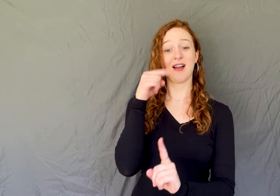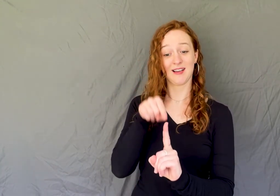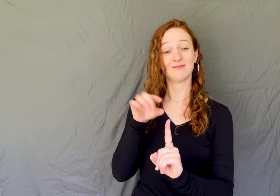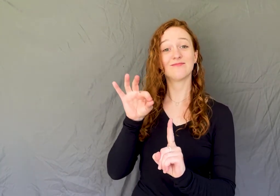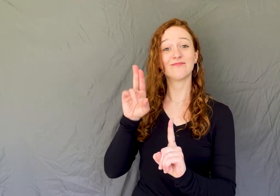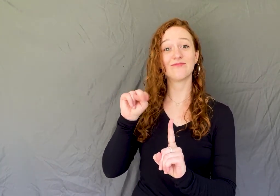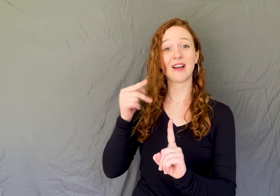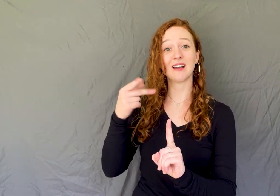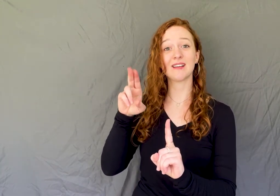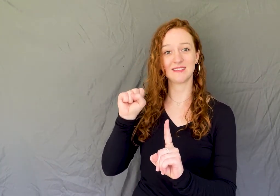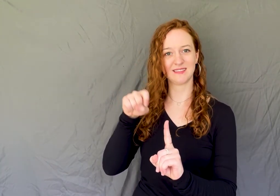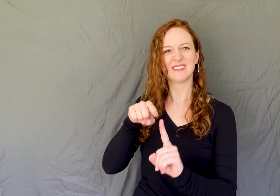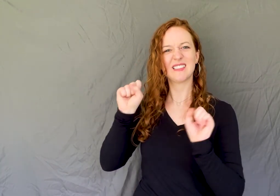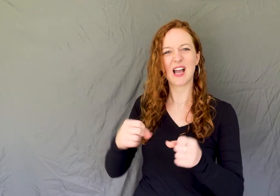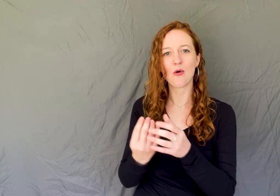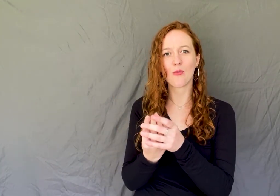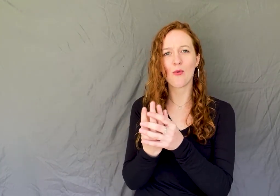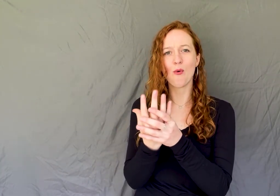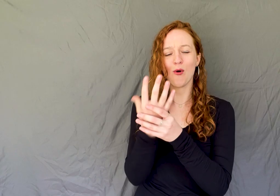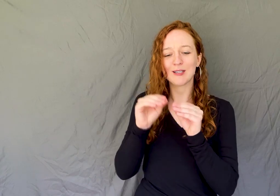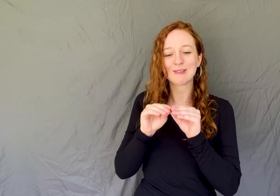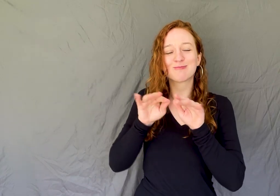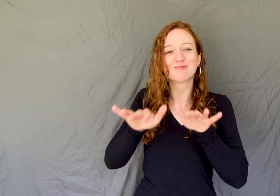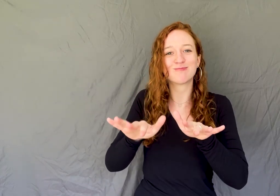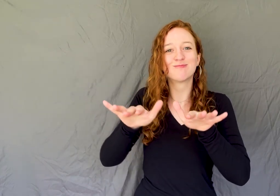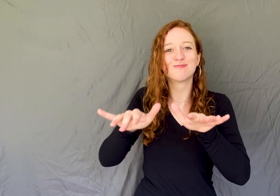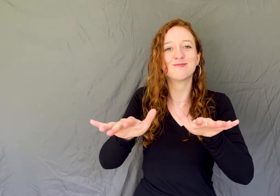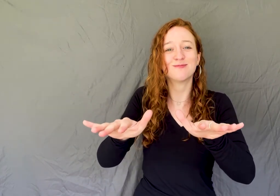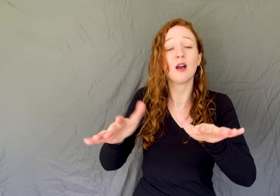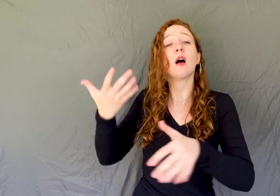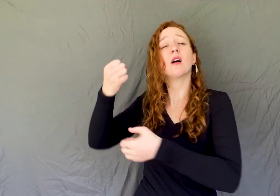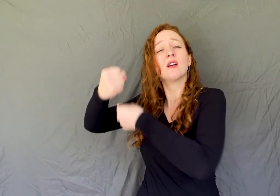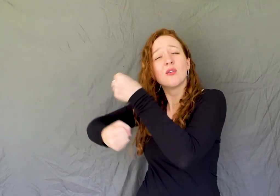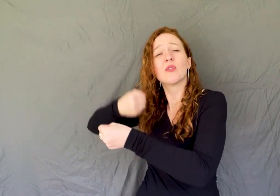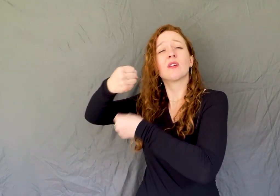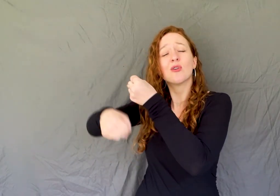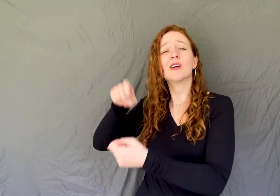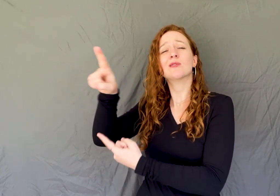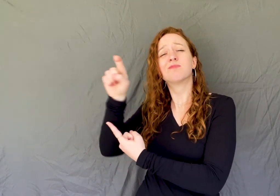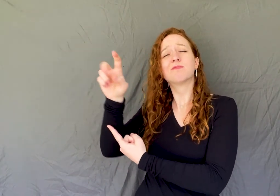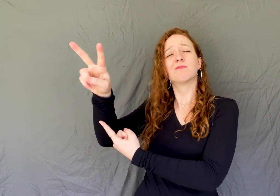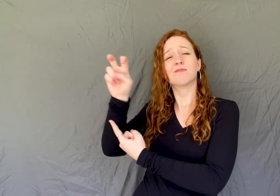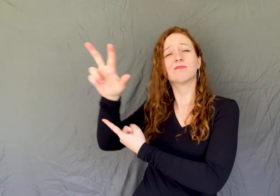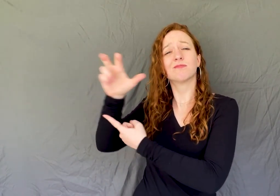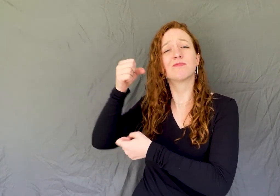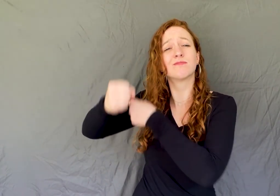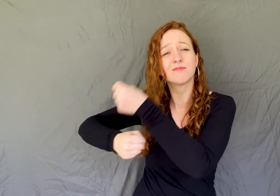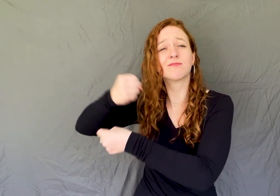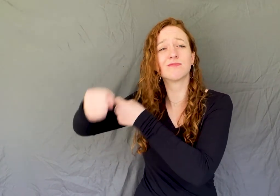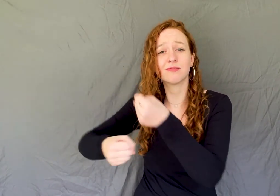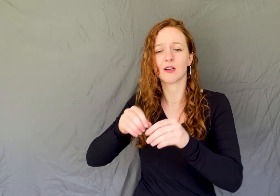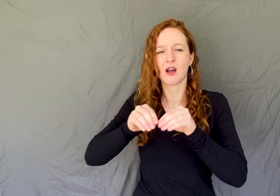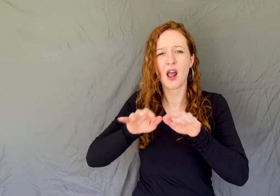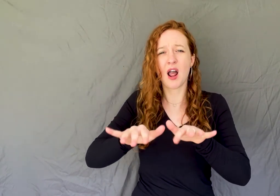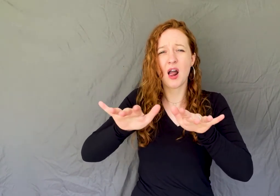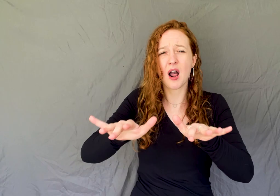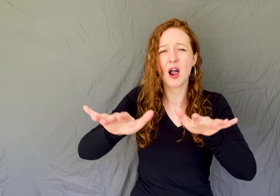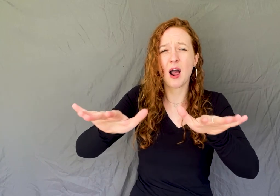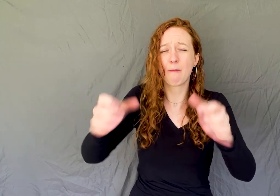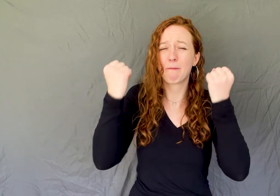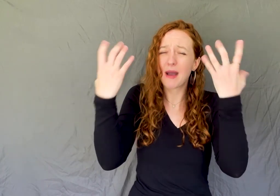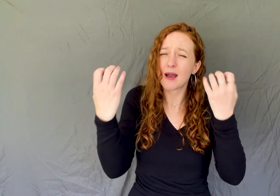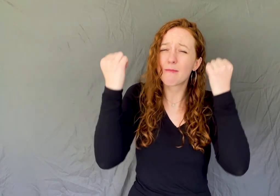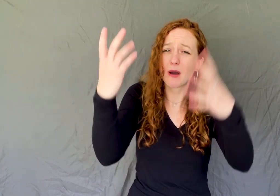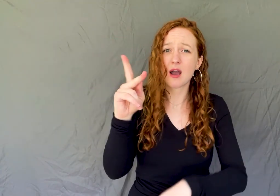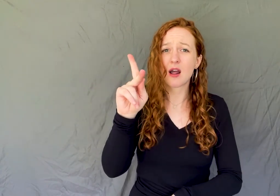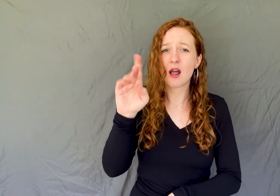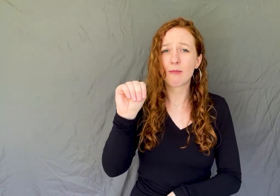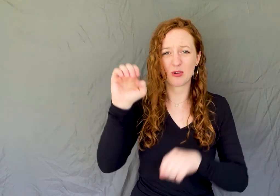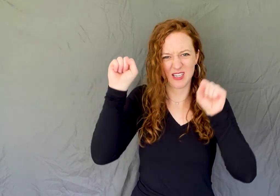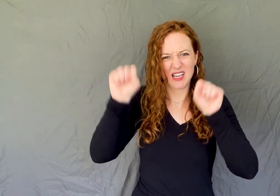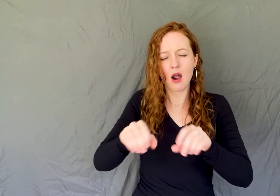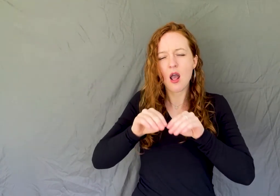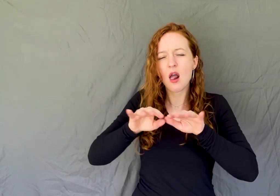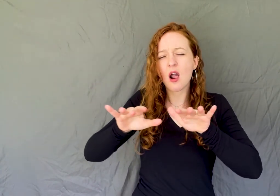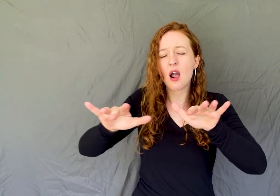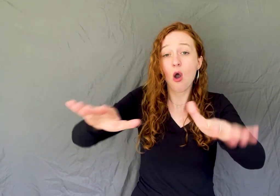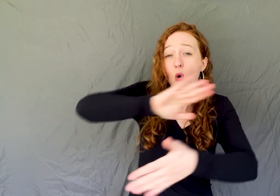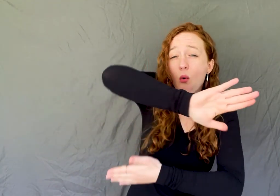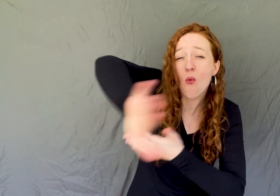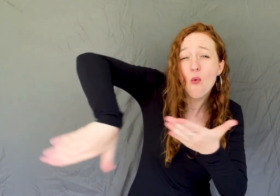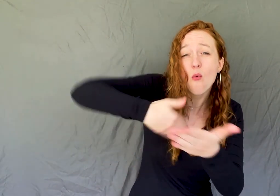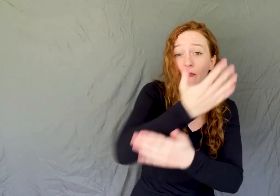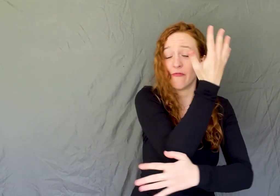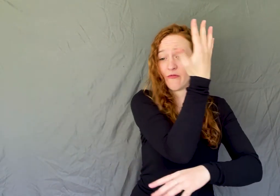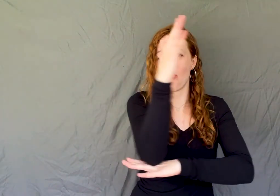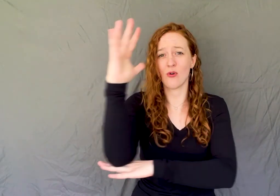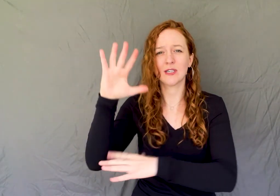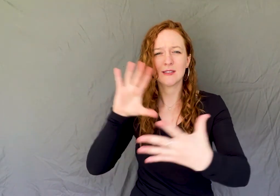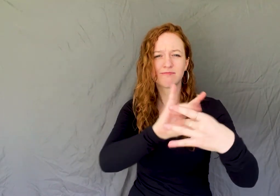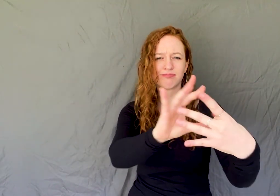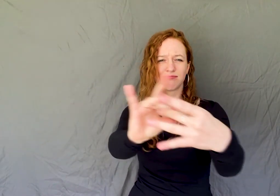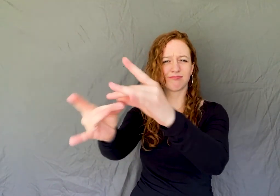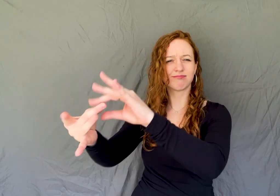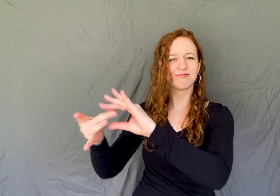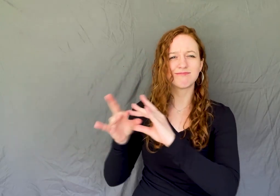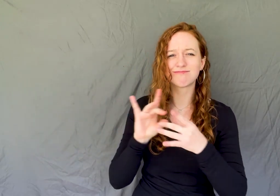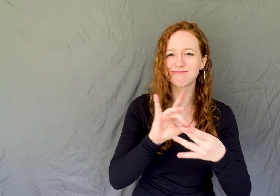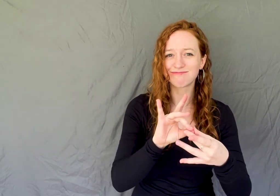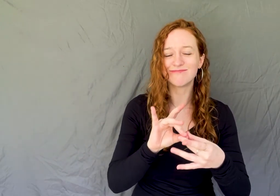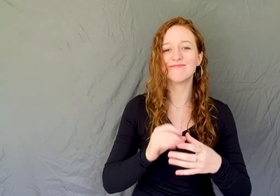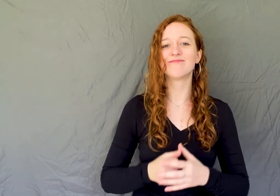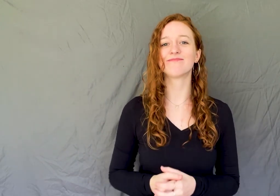Over centuries, a single fungus can cover many square kilometers and network an entire forest.